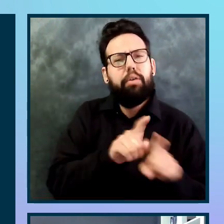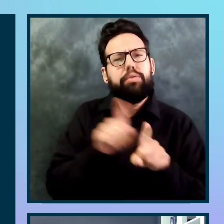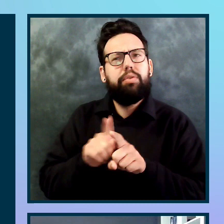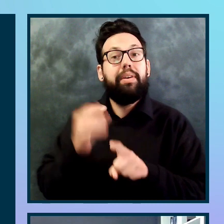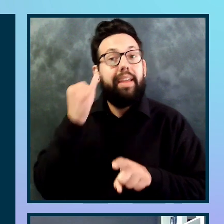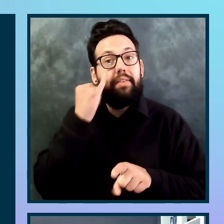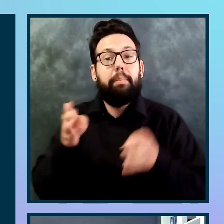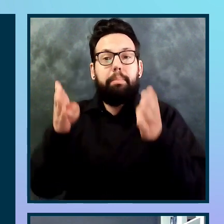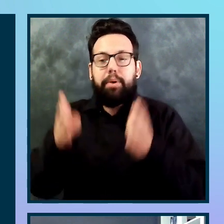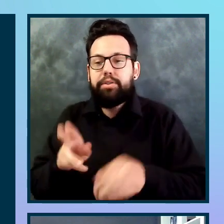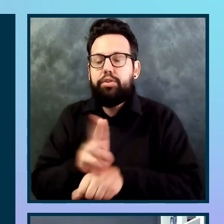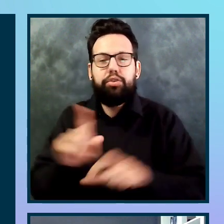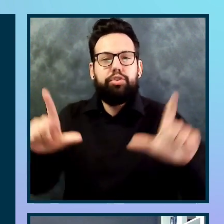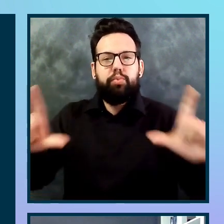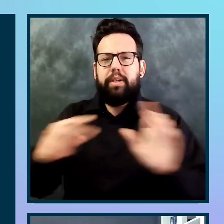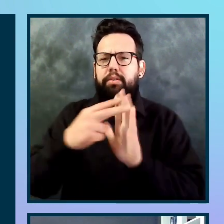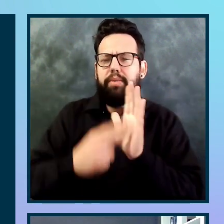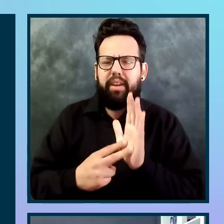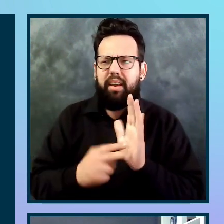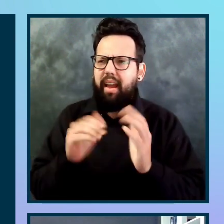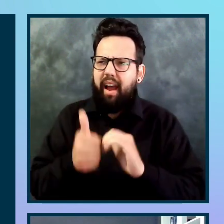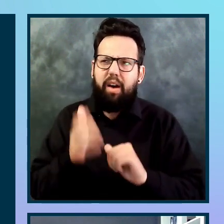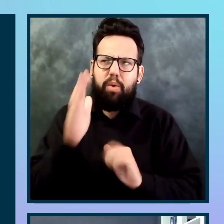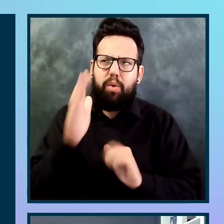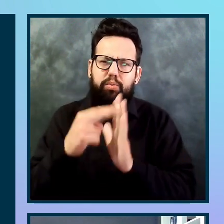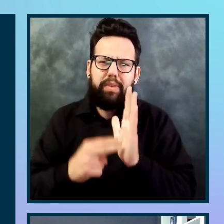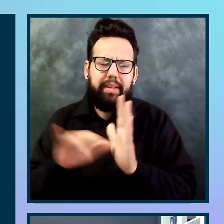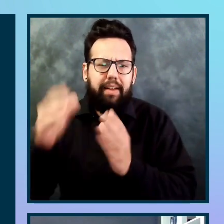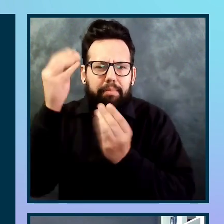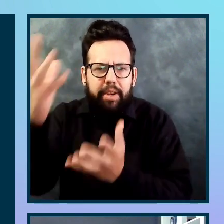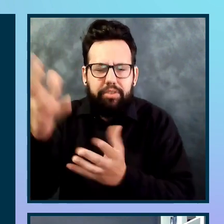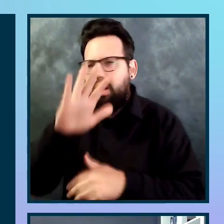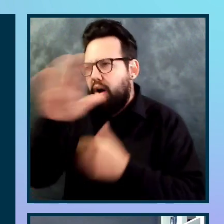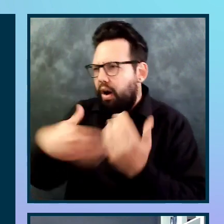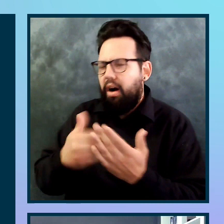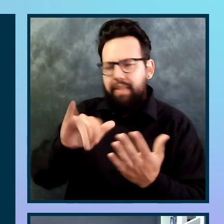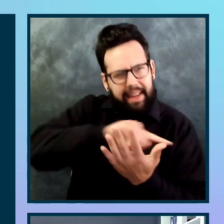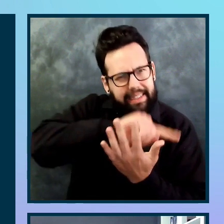How is it gonna be operating? All of that needs to be thought when we design the box.